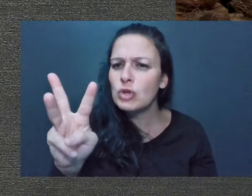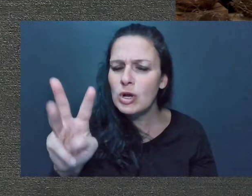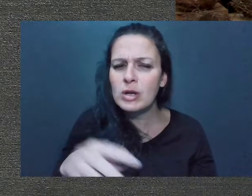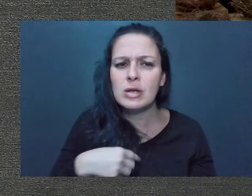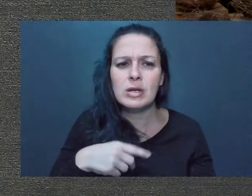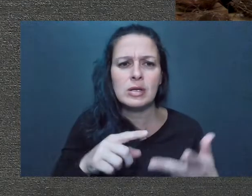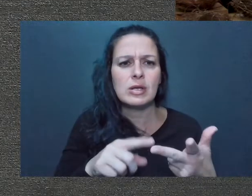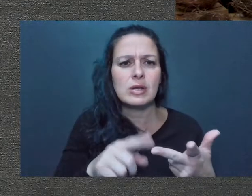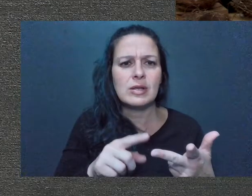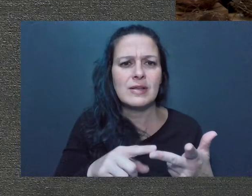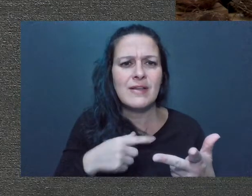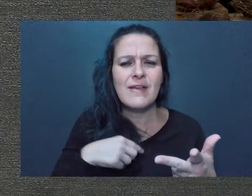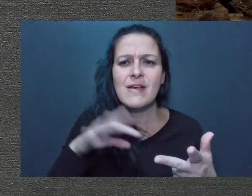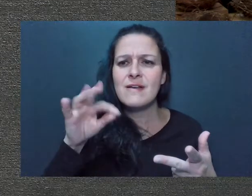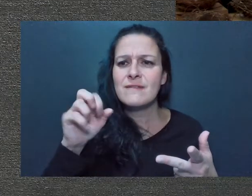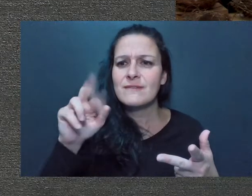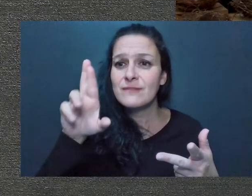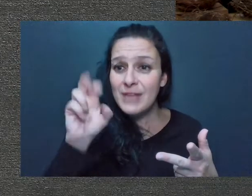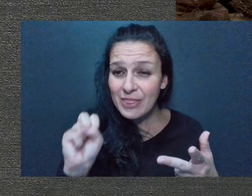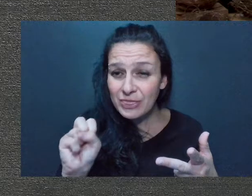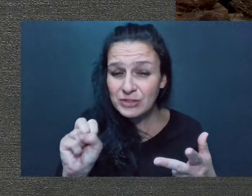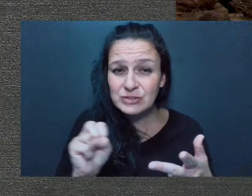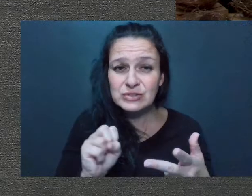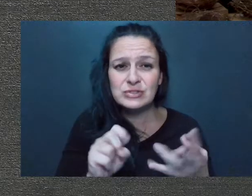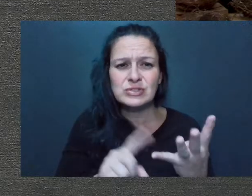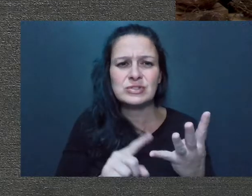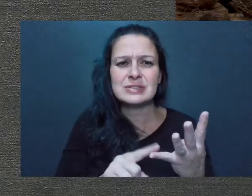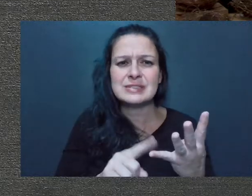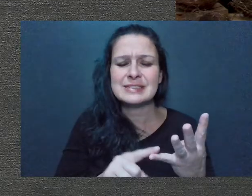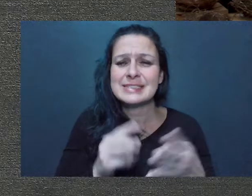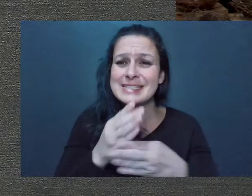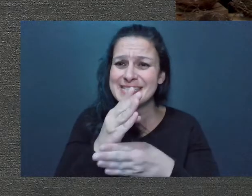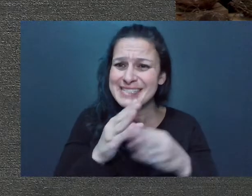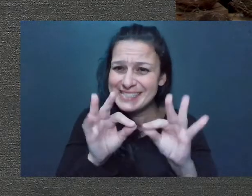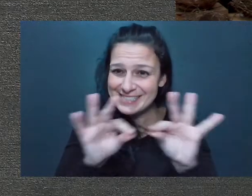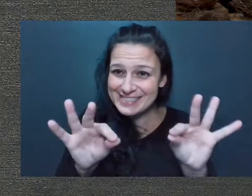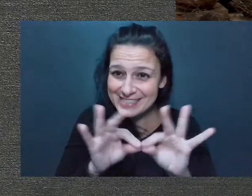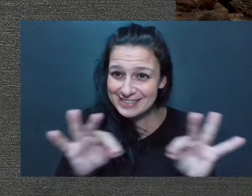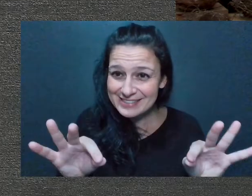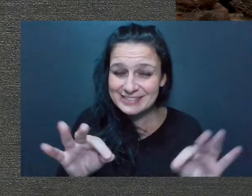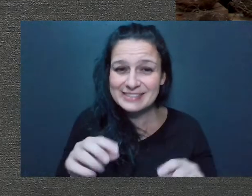I see a couple of little feathers in there. There's a couple of sticks sticking out.